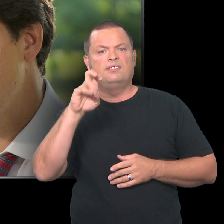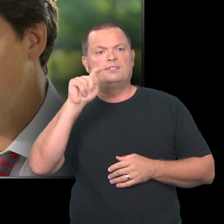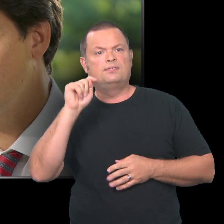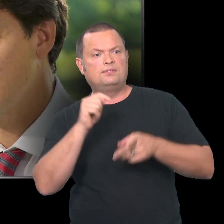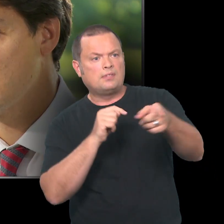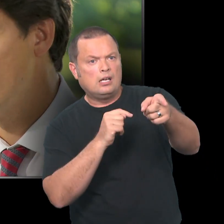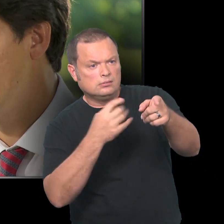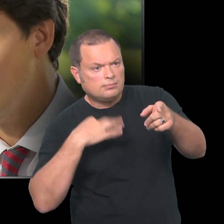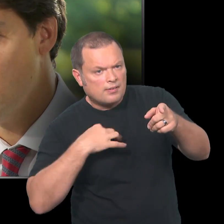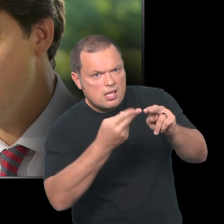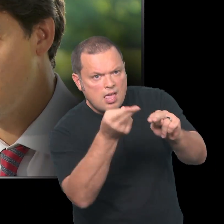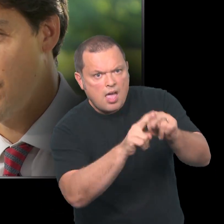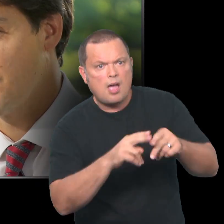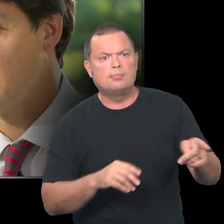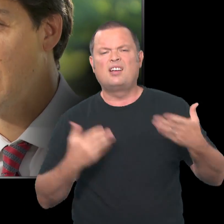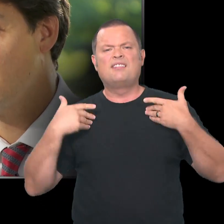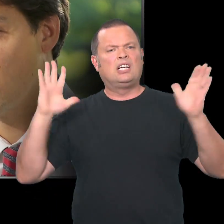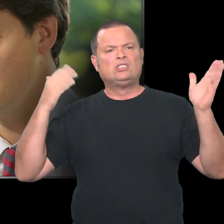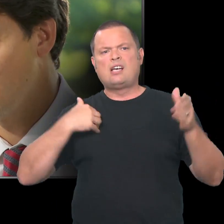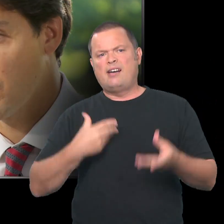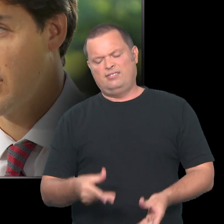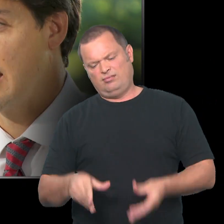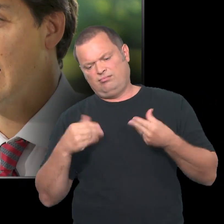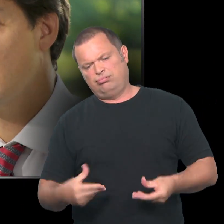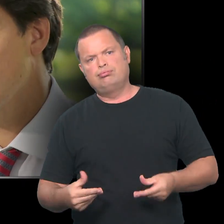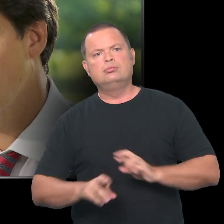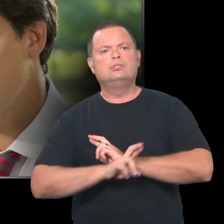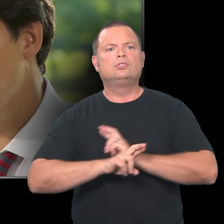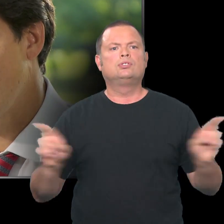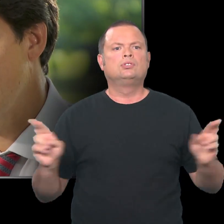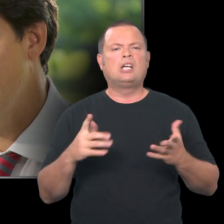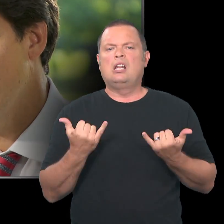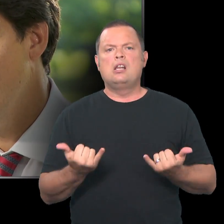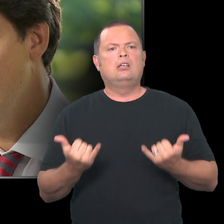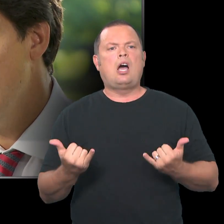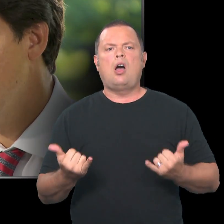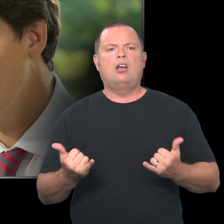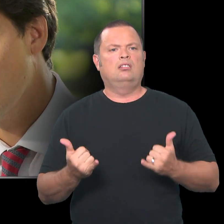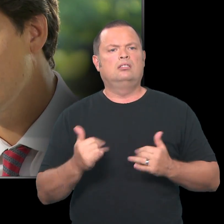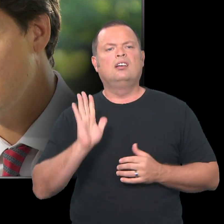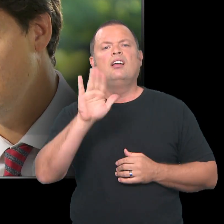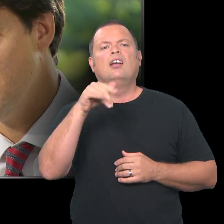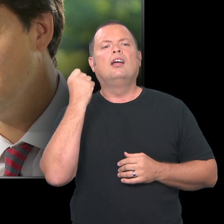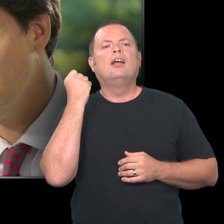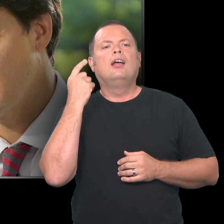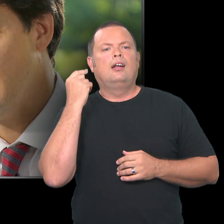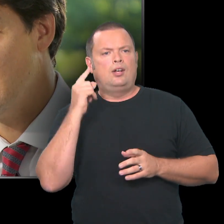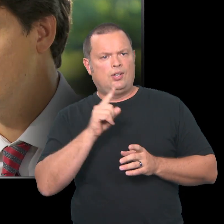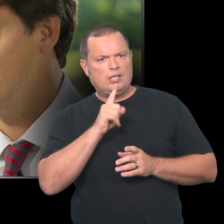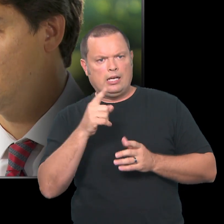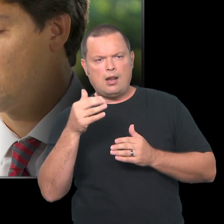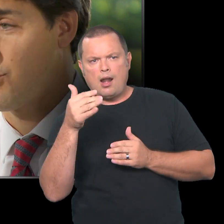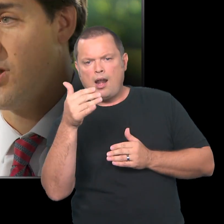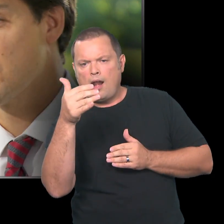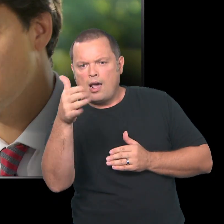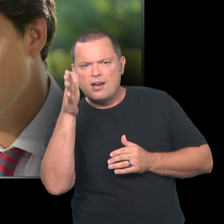about immediately stepping up on veterans benefits. We have got a platform that we're going to get into place right now.